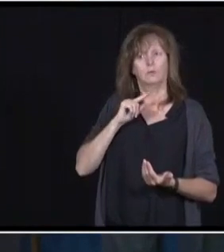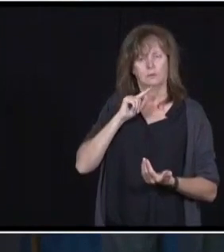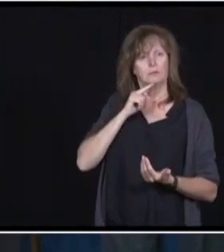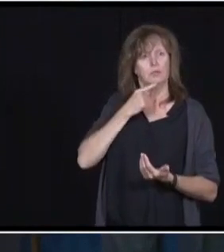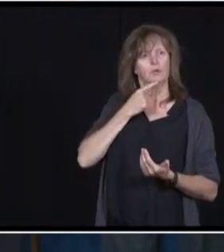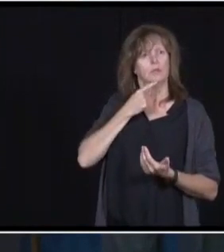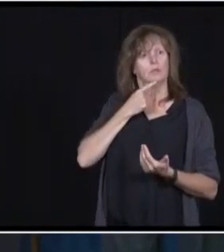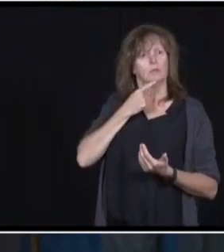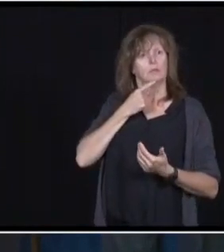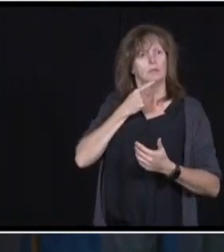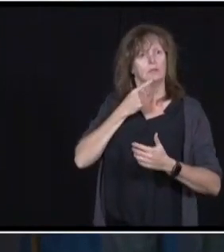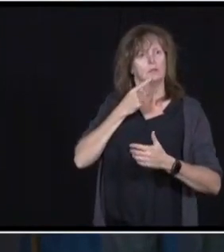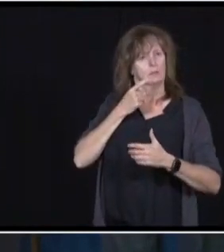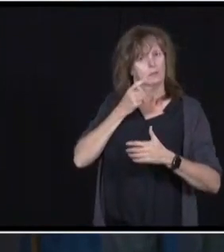Or is this a serious crime?